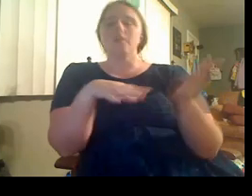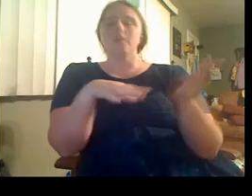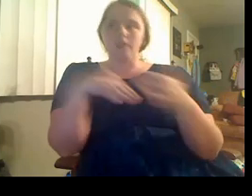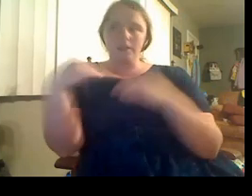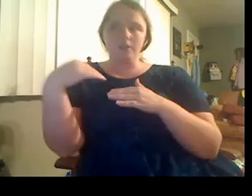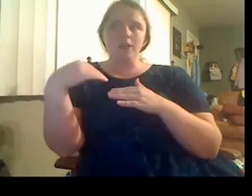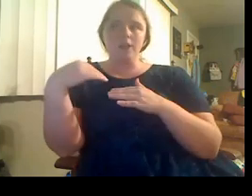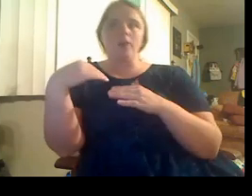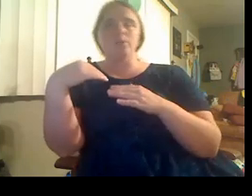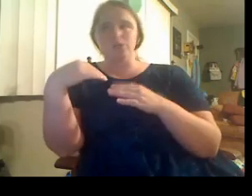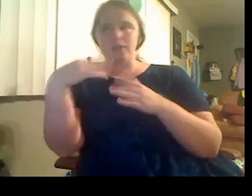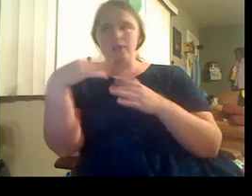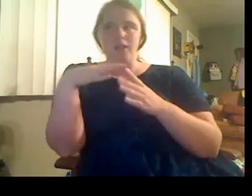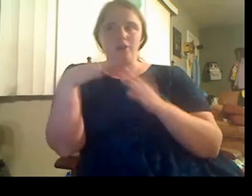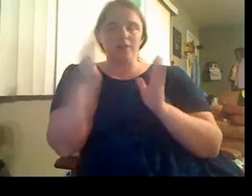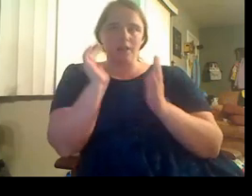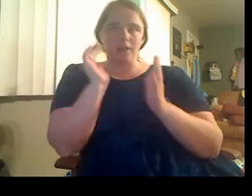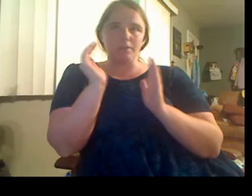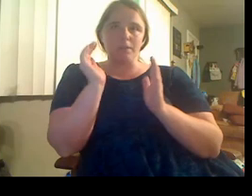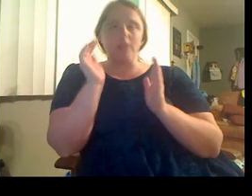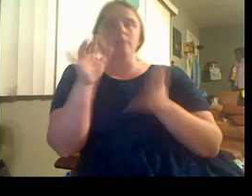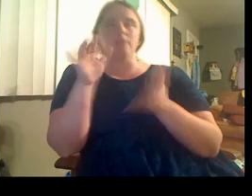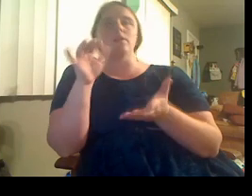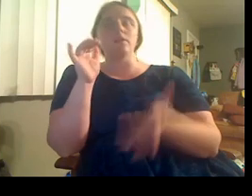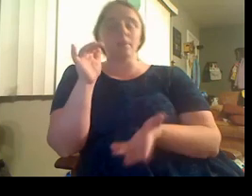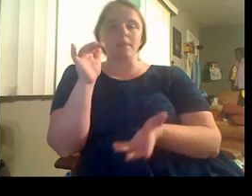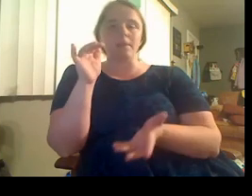And then the next level down which is kind of like our state government is our SELPAs